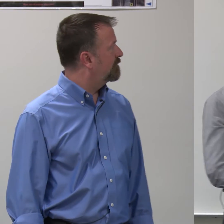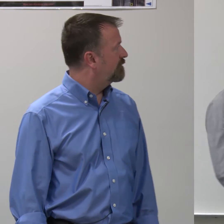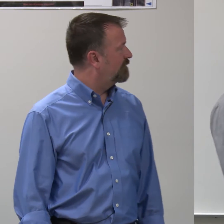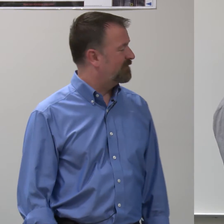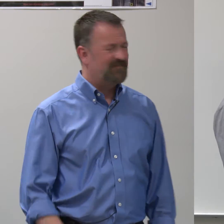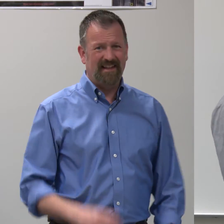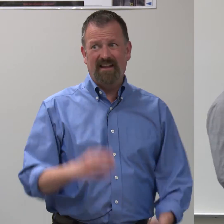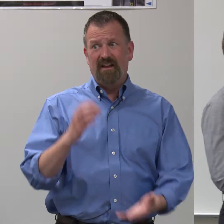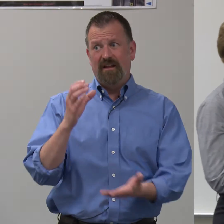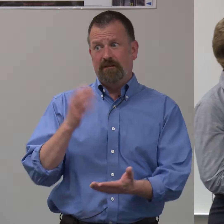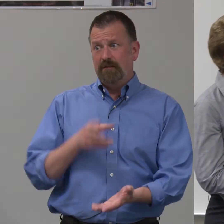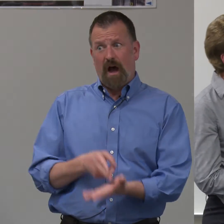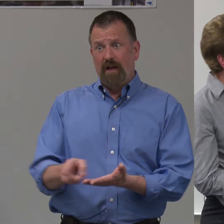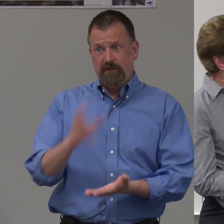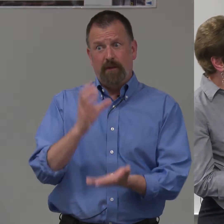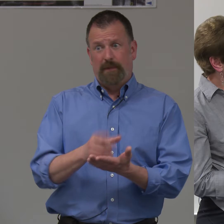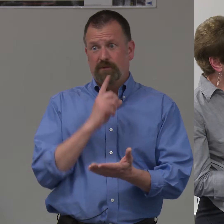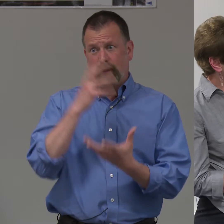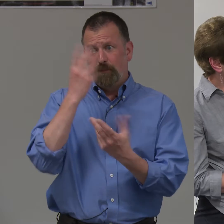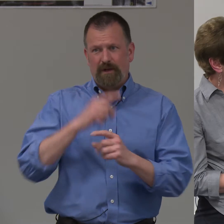have some pretty pictures, but you can't see them, and--